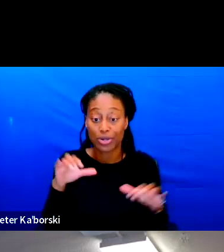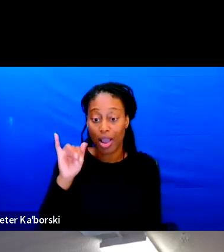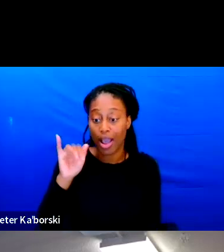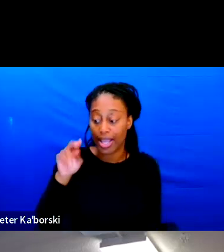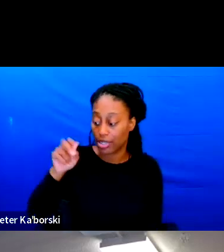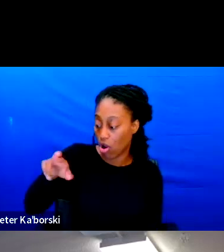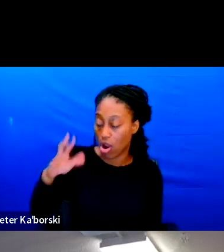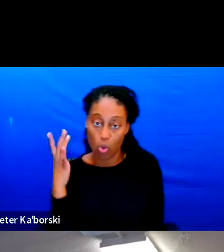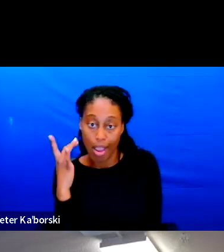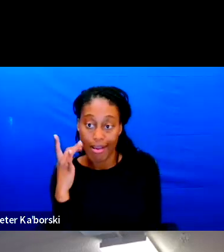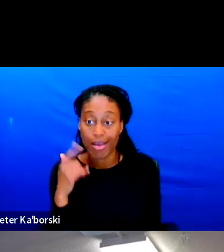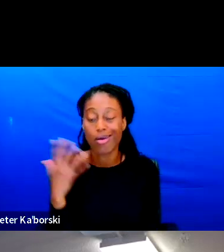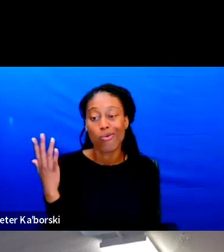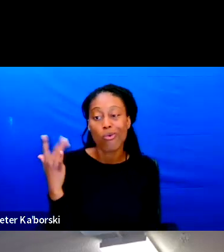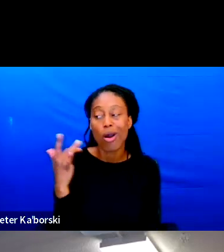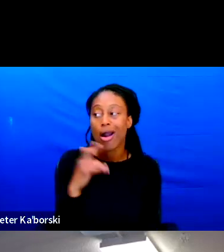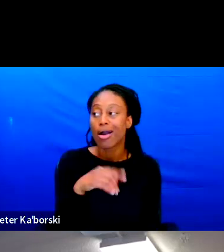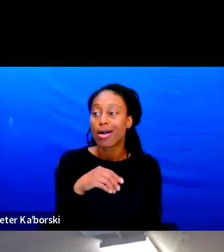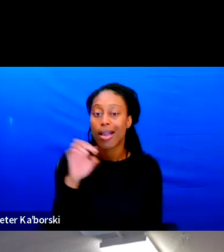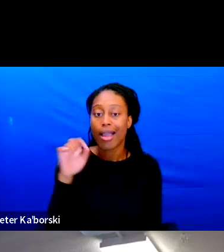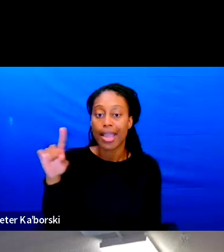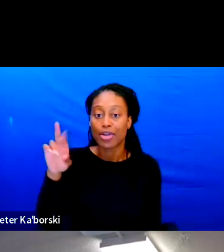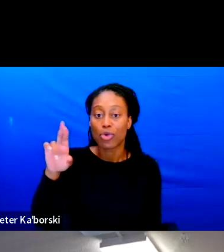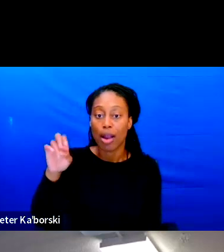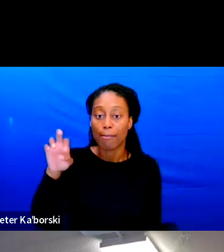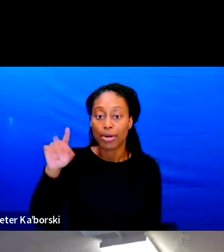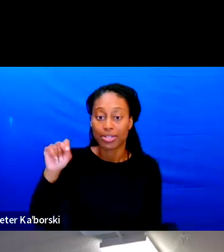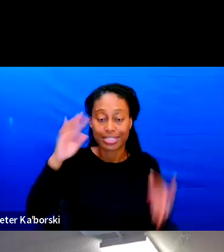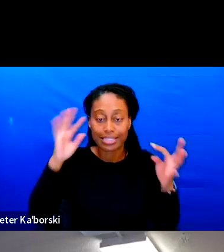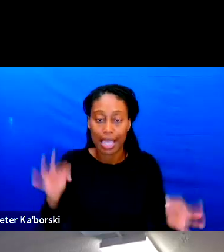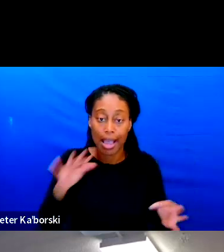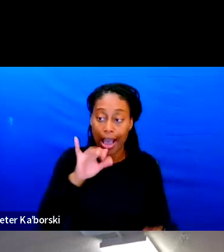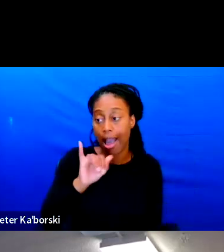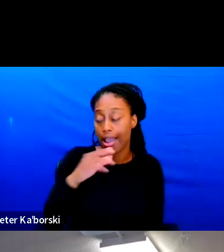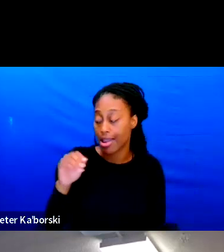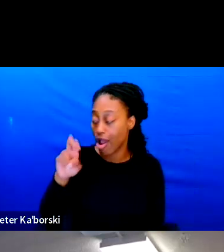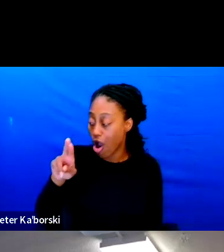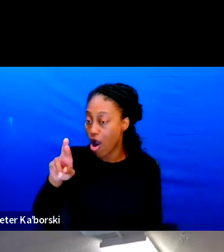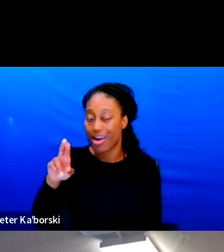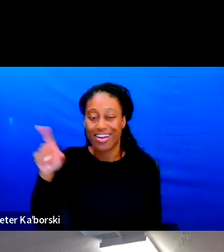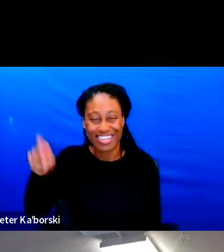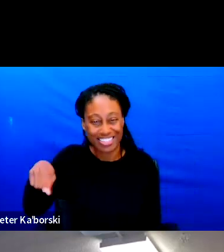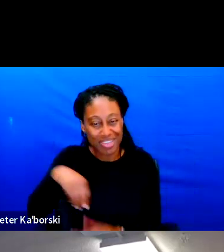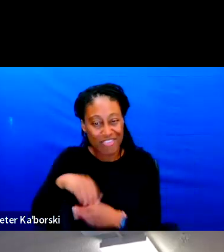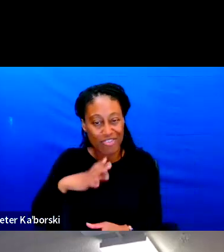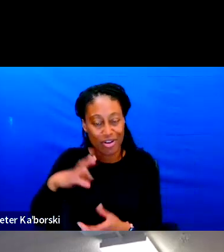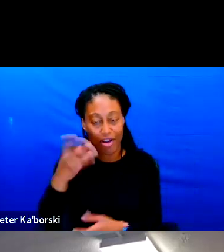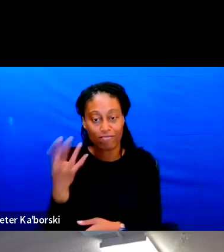Kyle Kleist: why did Ed Roberts, of the gang of Berkeley, decide that I and R. Is needed to be one of our 4 core services.